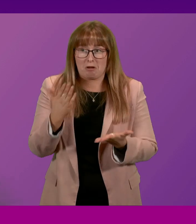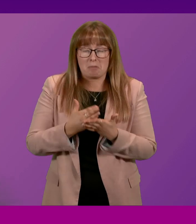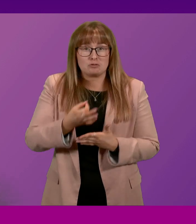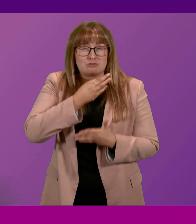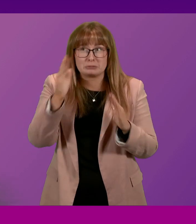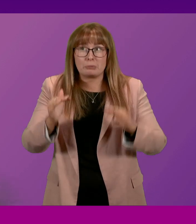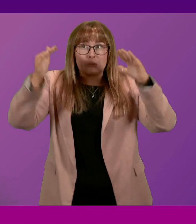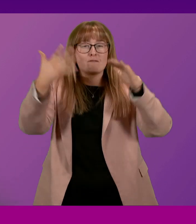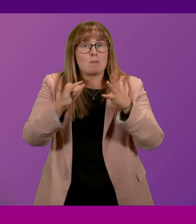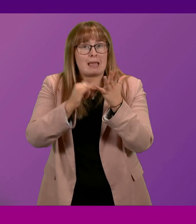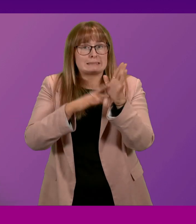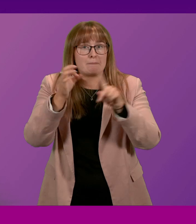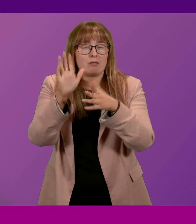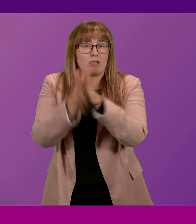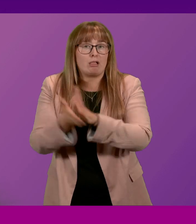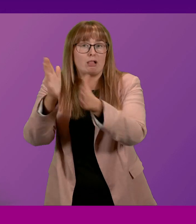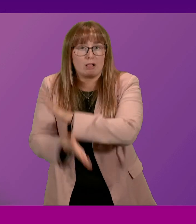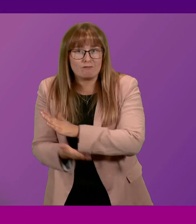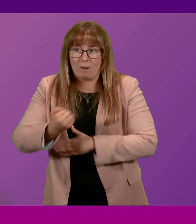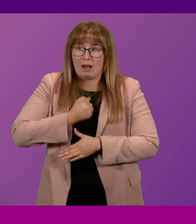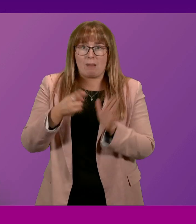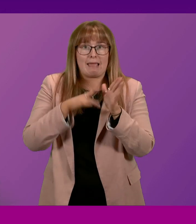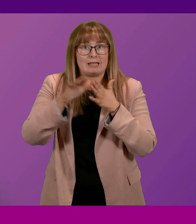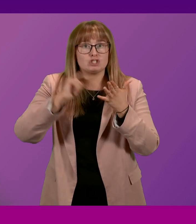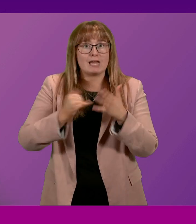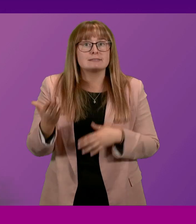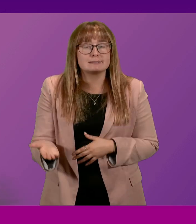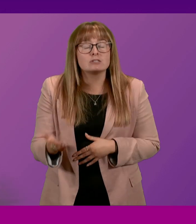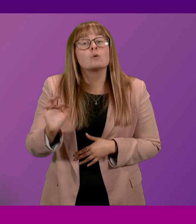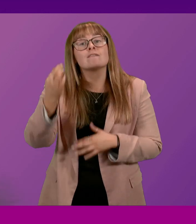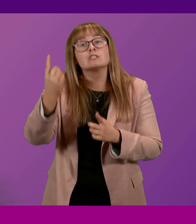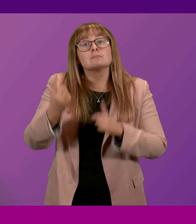by the Scottish National Party’s mismanagement of our NHS. Will the First Minister listen to